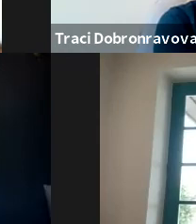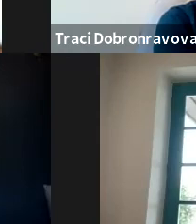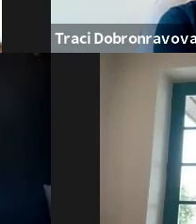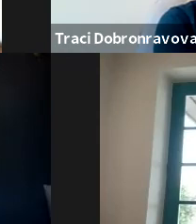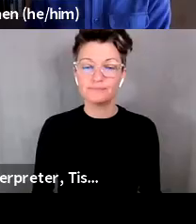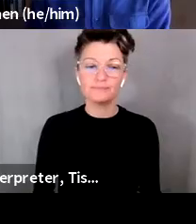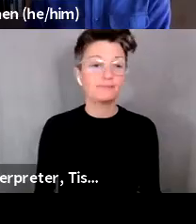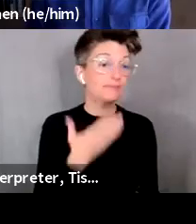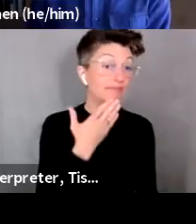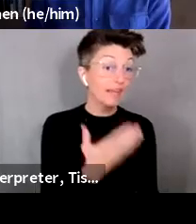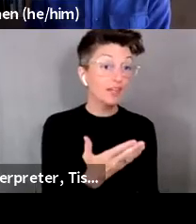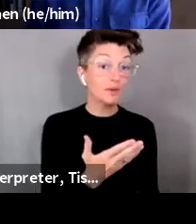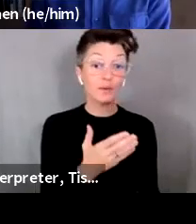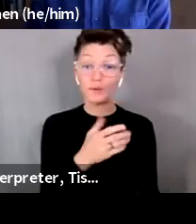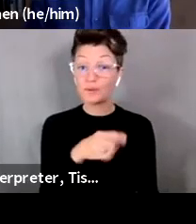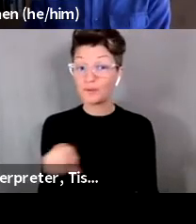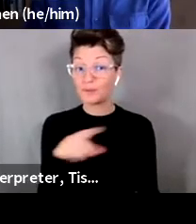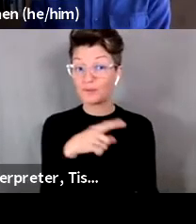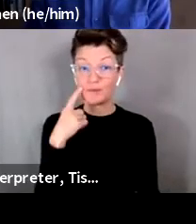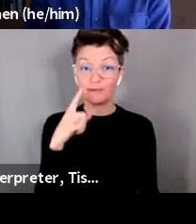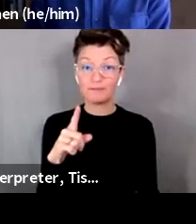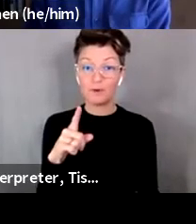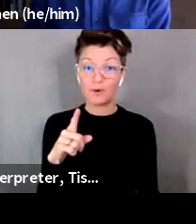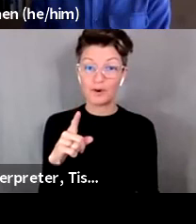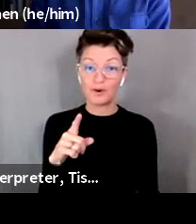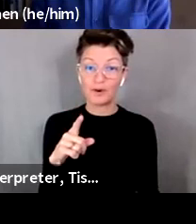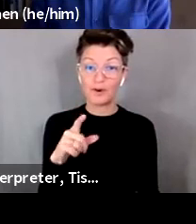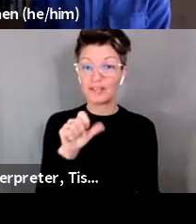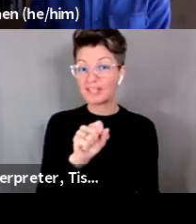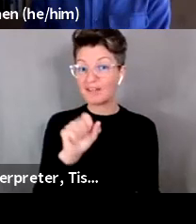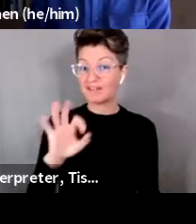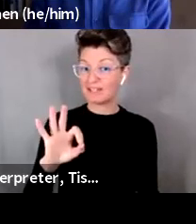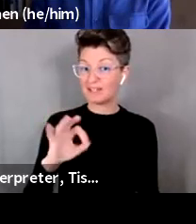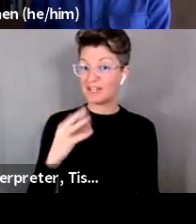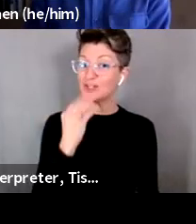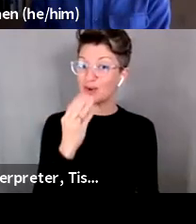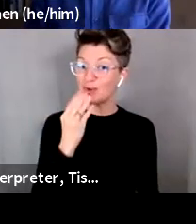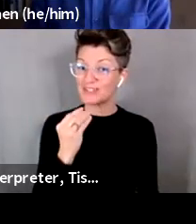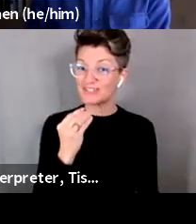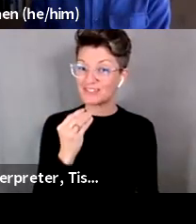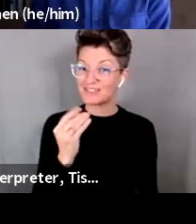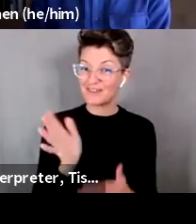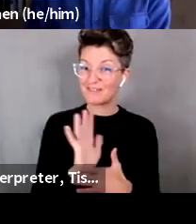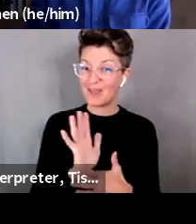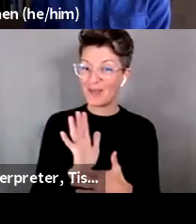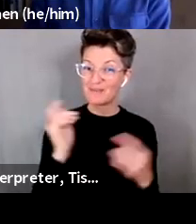thank you all so much on behalf of the San Francisco Jewish Film Festival. Take care, everyone.